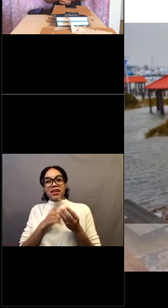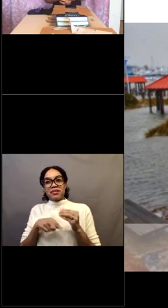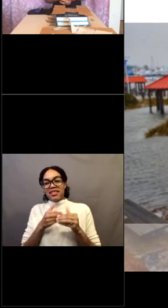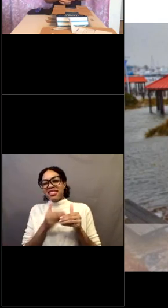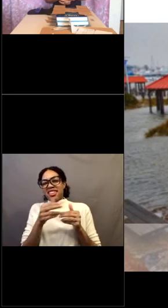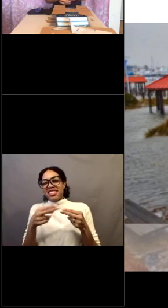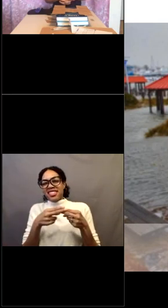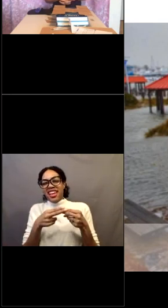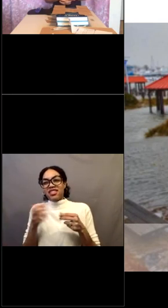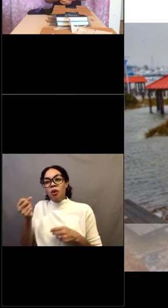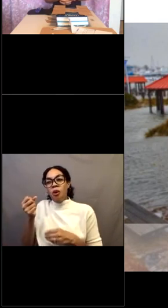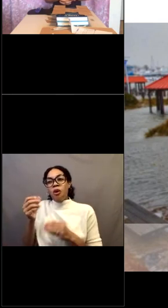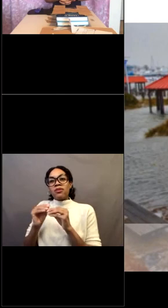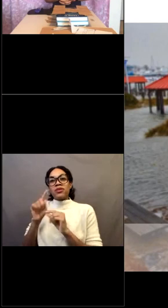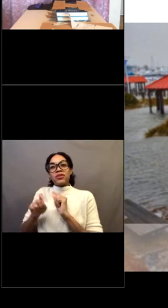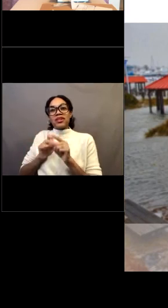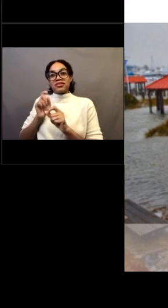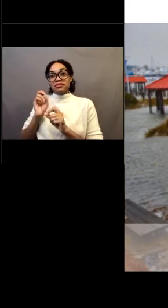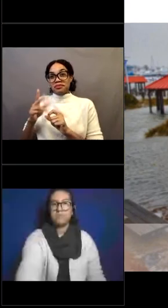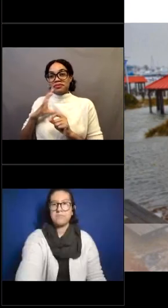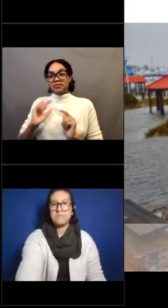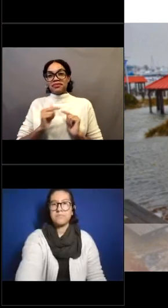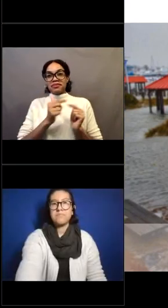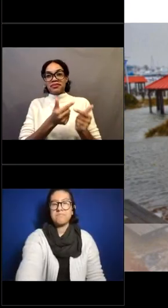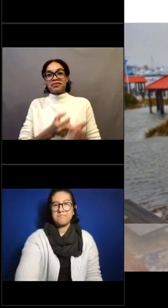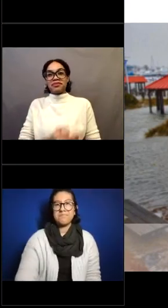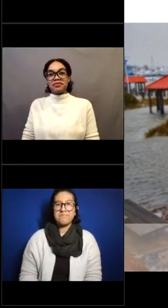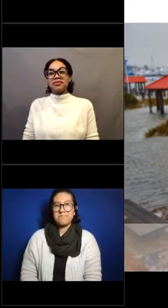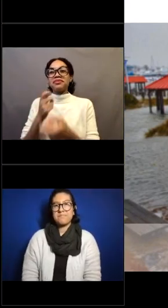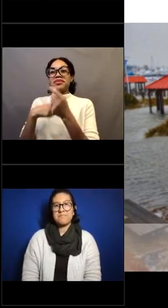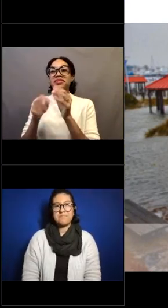on to any questions we get so that you can keep going. Awesome.